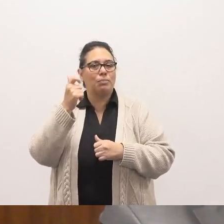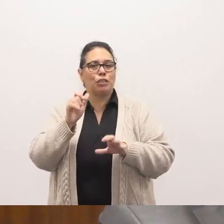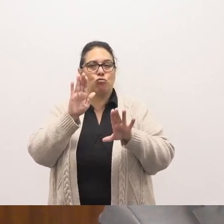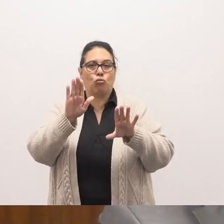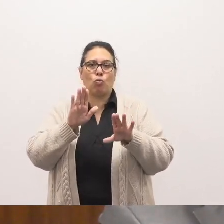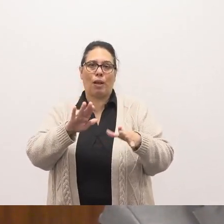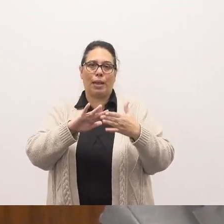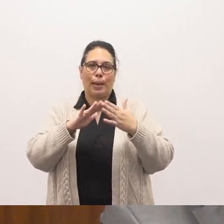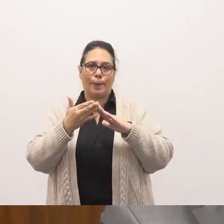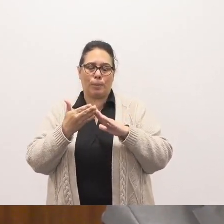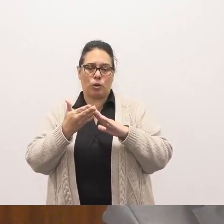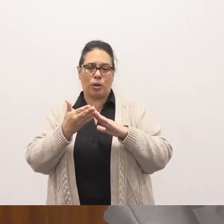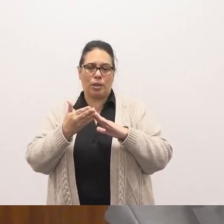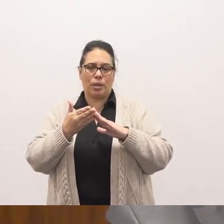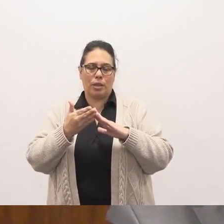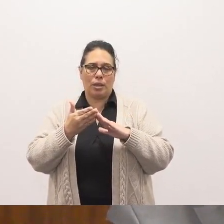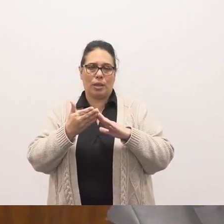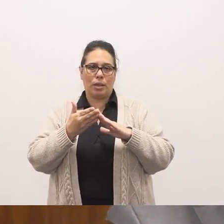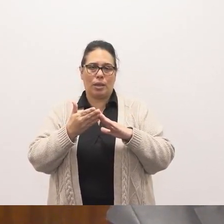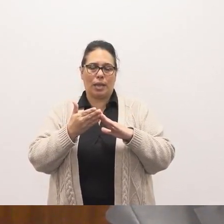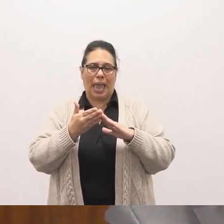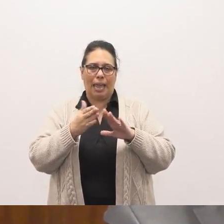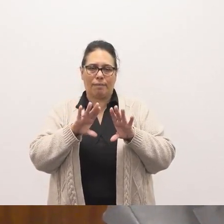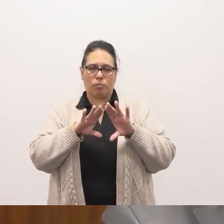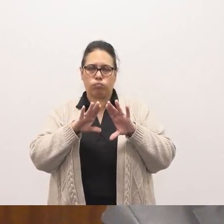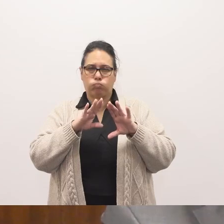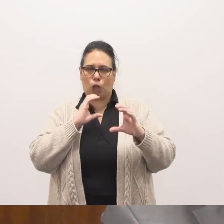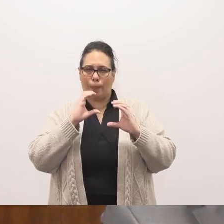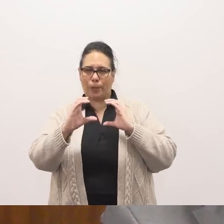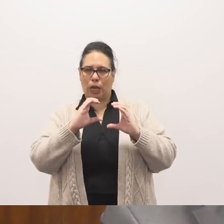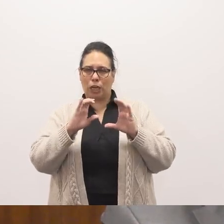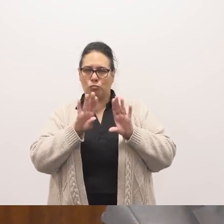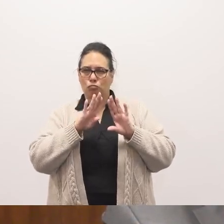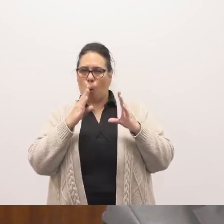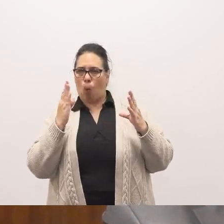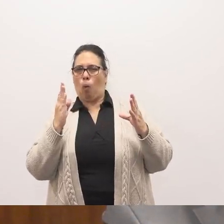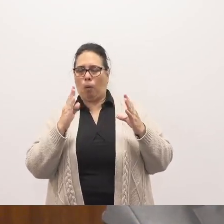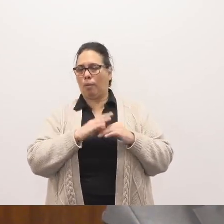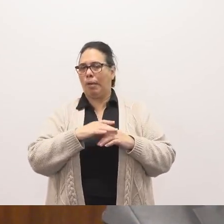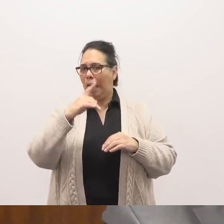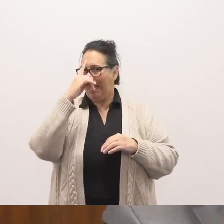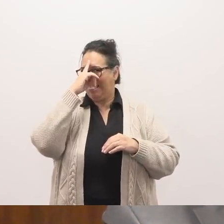And I would say open lines of communication that they have. I think that it's important within our district